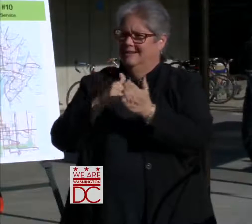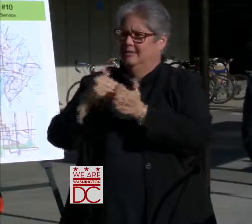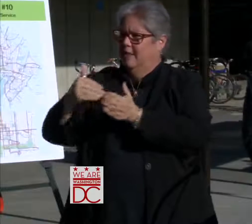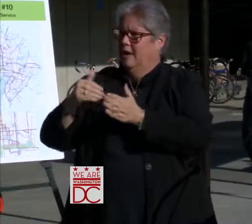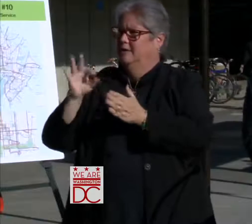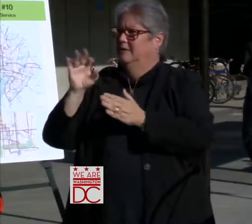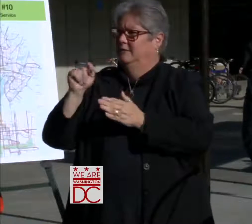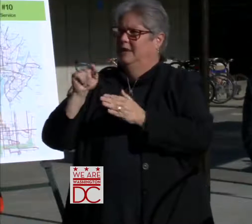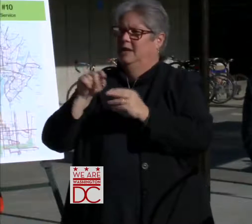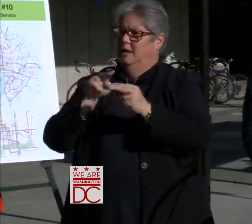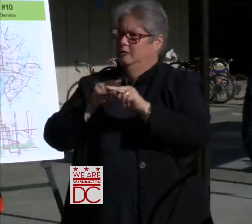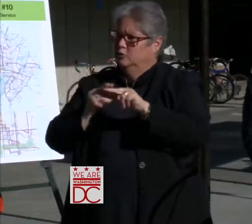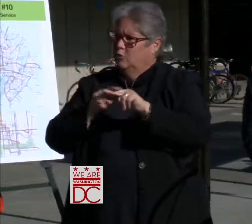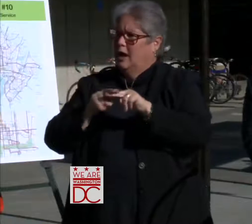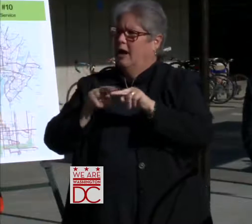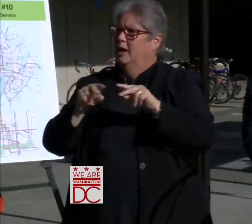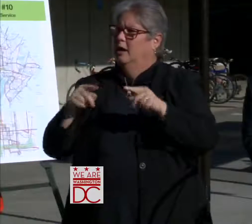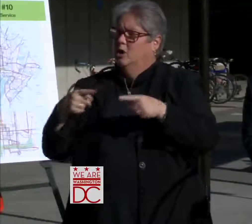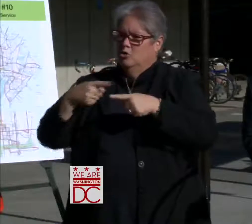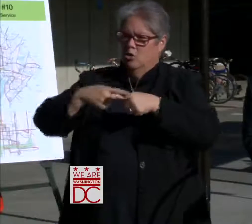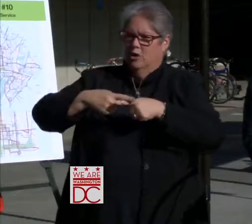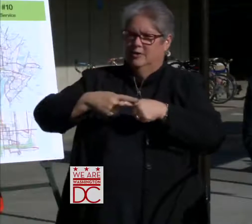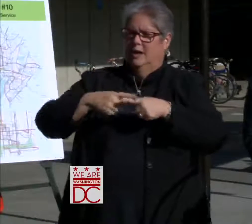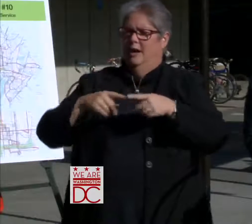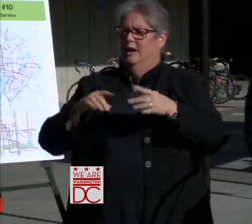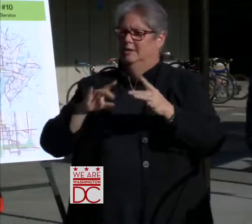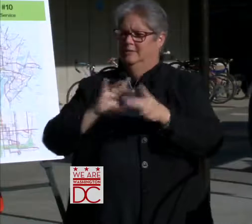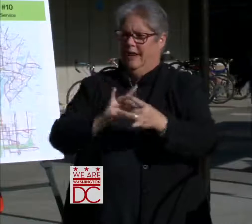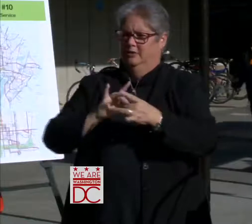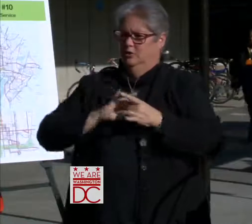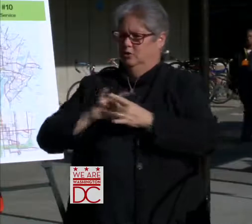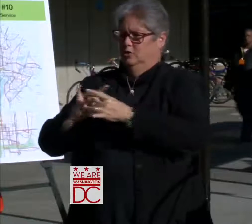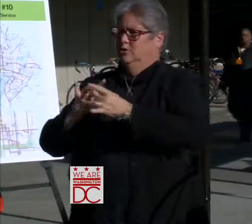FEET OF TRACK, CROSS TIES, FASTENERS AND INSULATORS AND